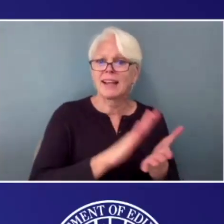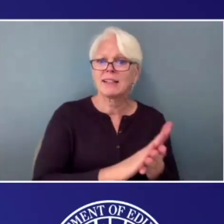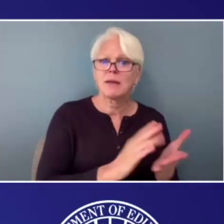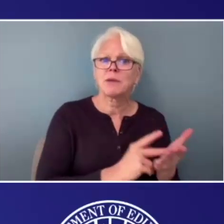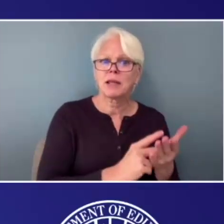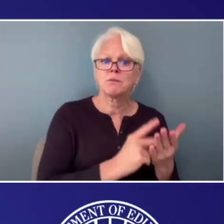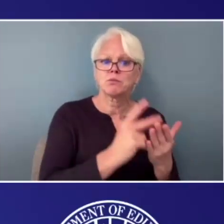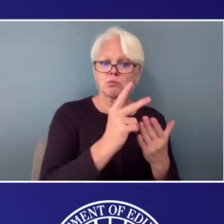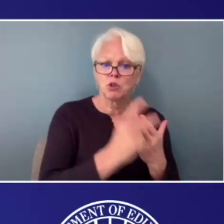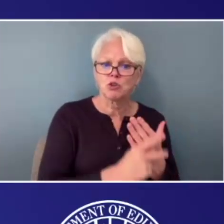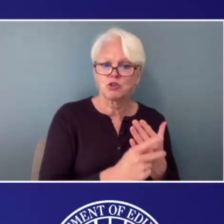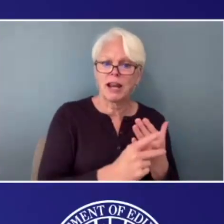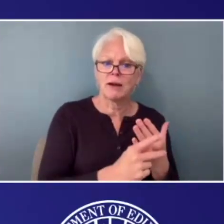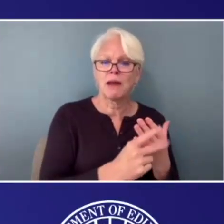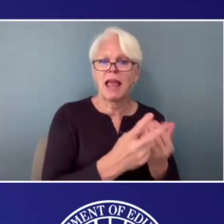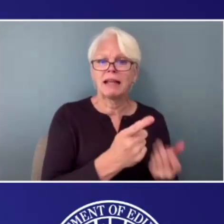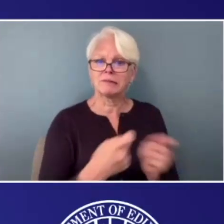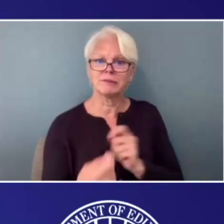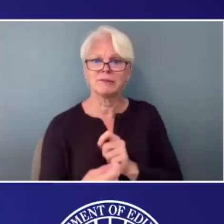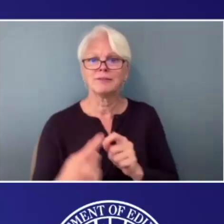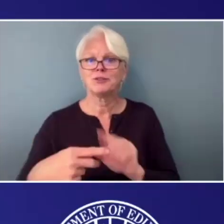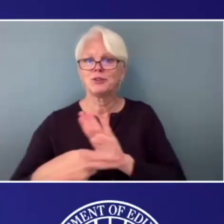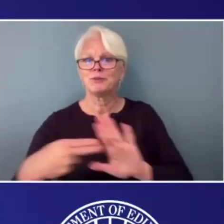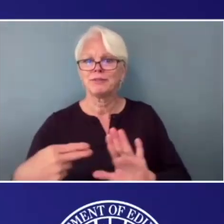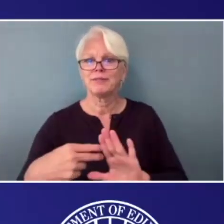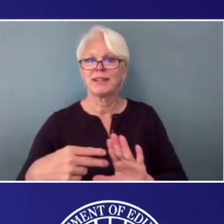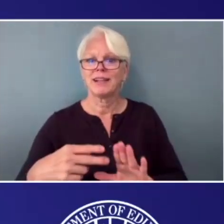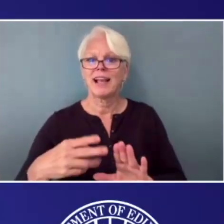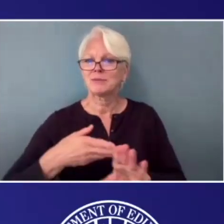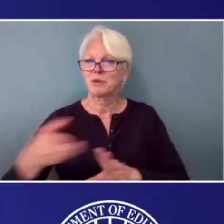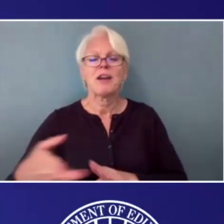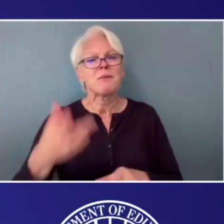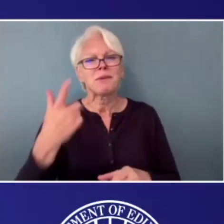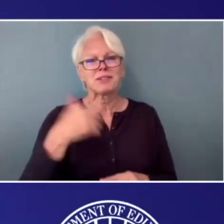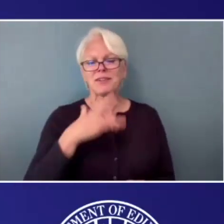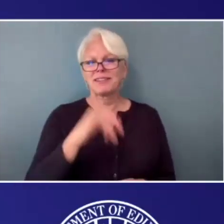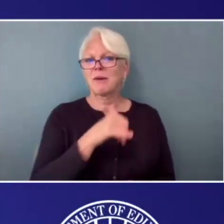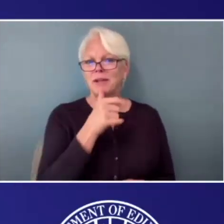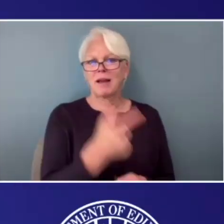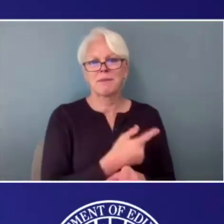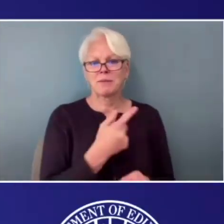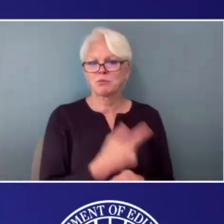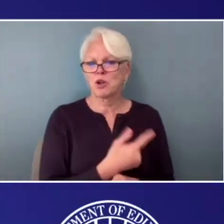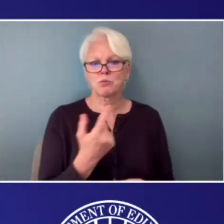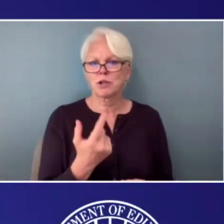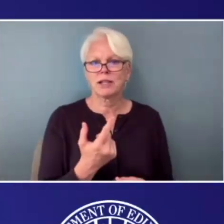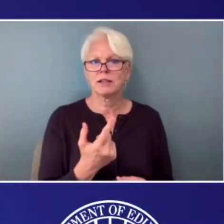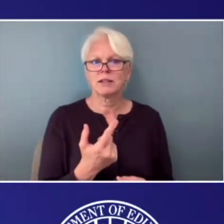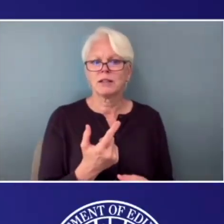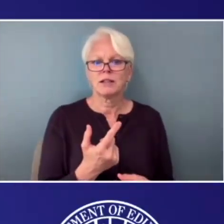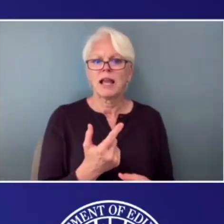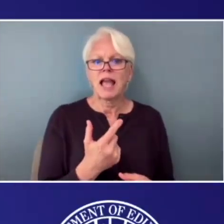as professional graduate programs. Because we feel that would still be inappropriate and inconsistent with the HEA. And so we think that this is a little